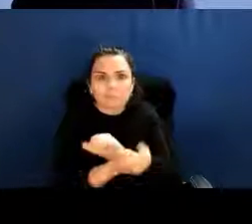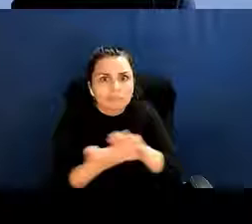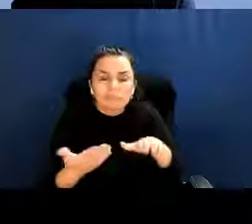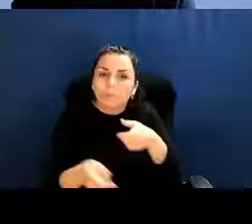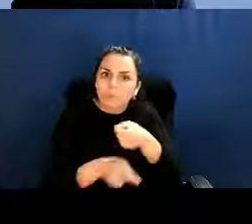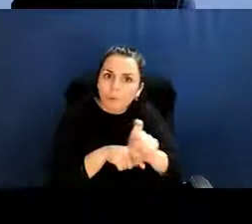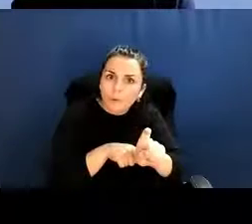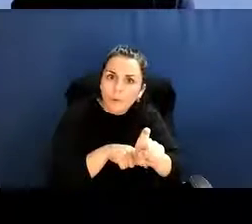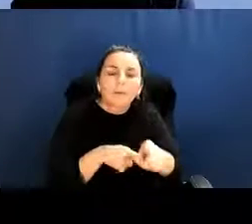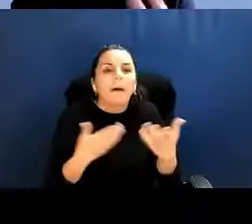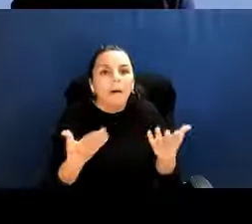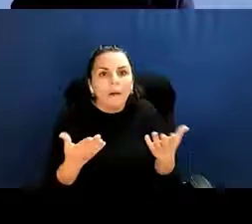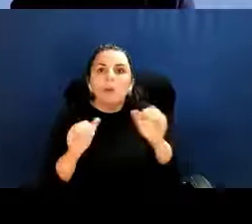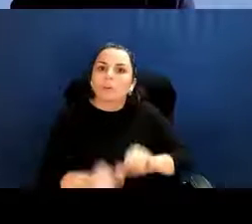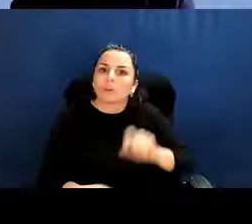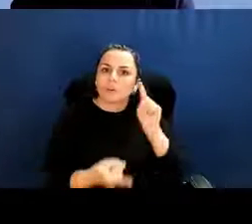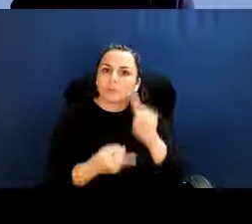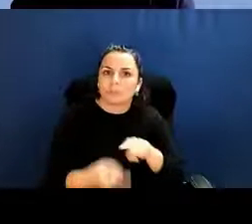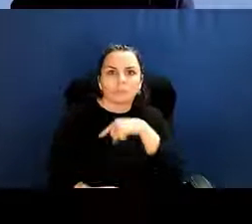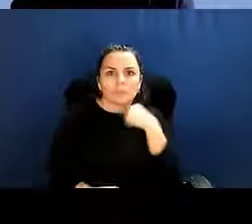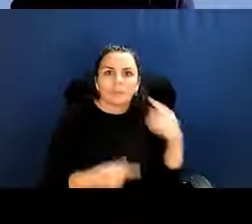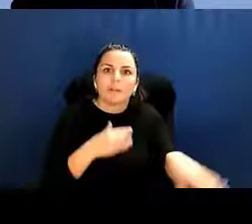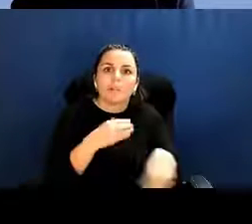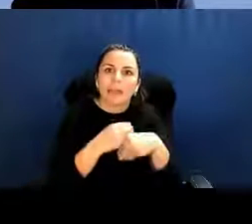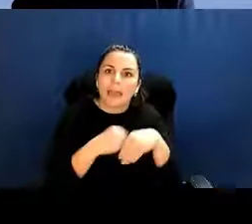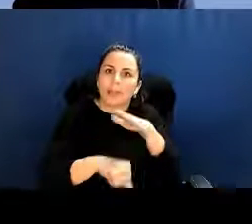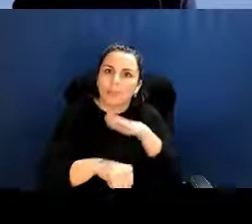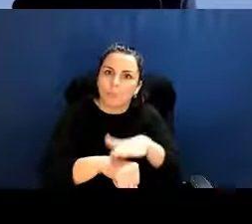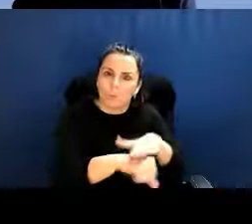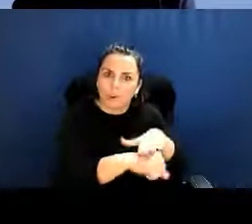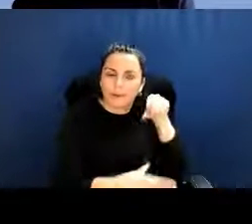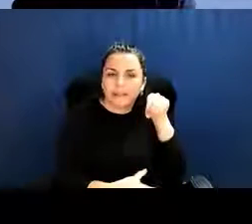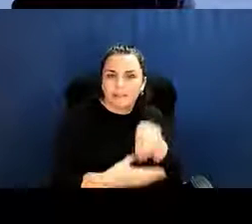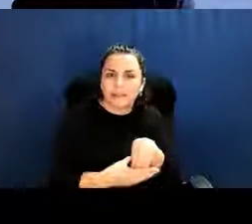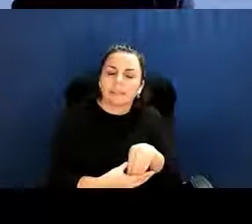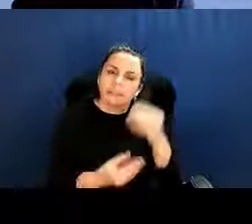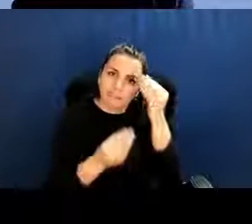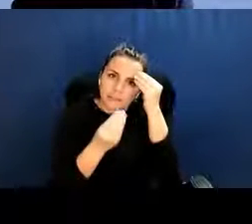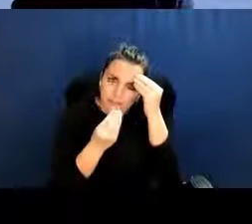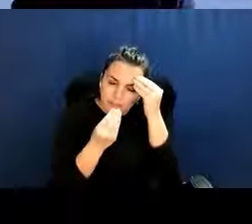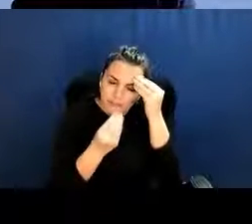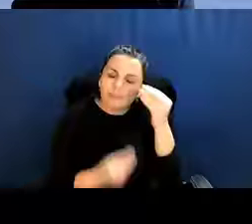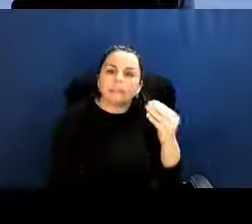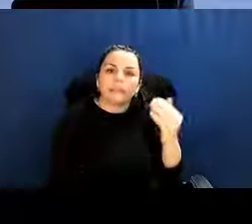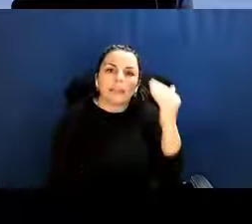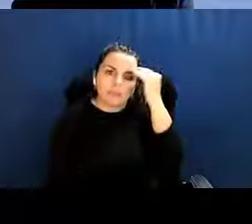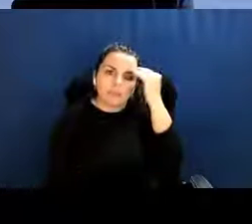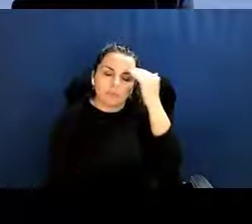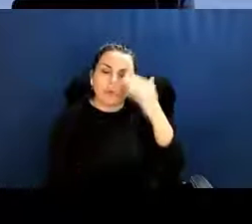by including disclaimers in the informed consent documents and reminders at the start of our interview